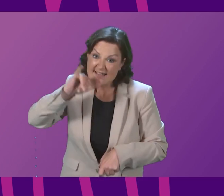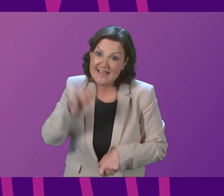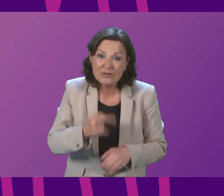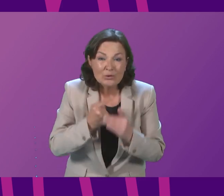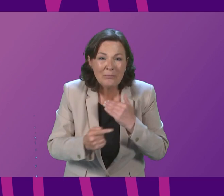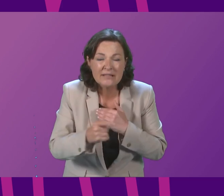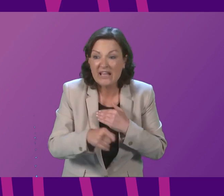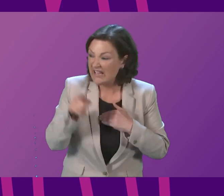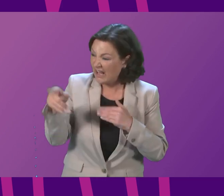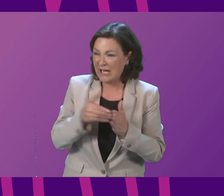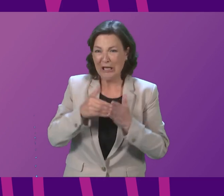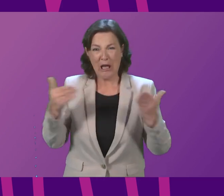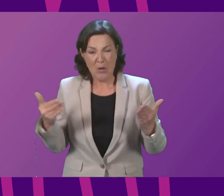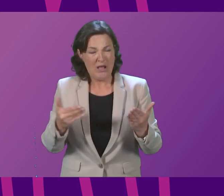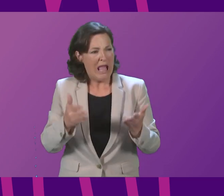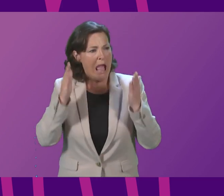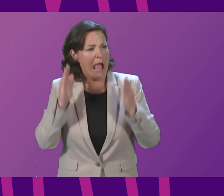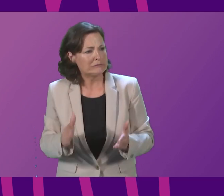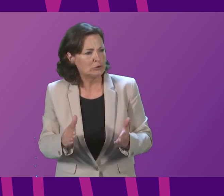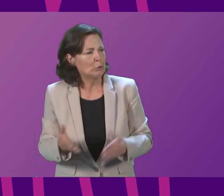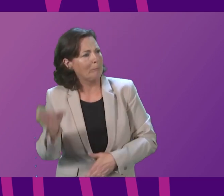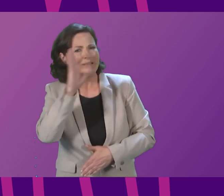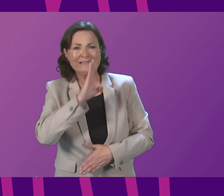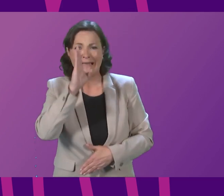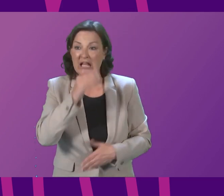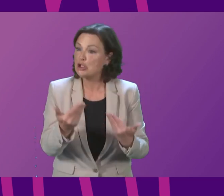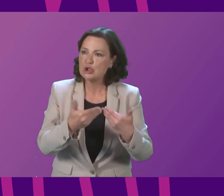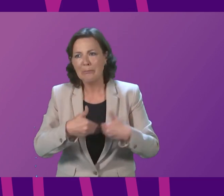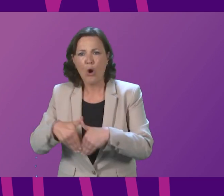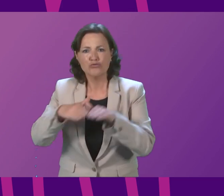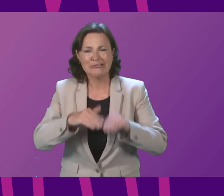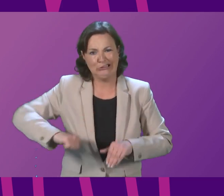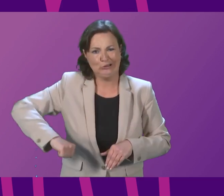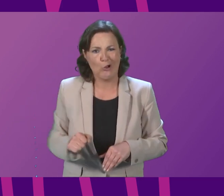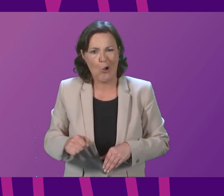he is reduced to somehow trying to pretend that democracy in Scotland is illegal.